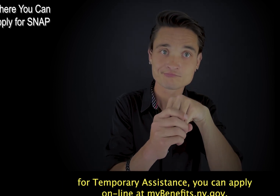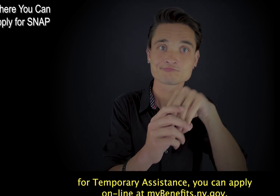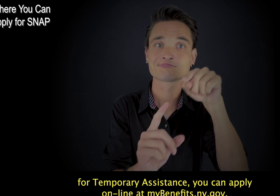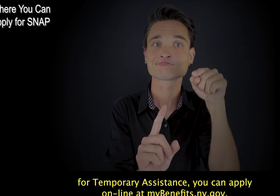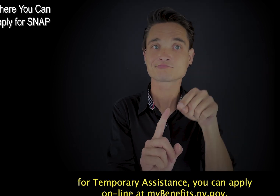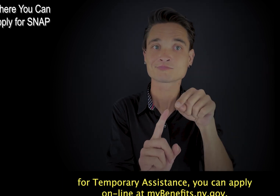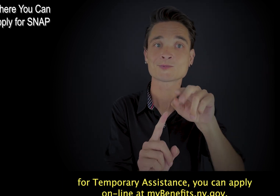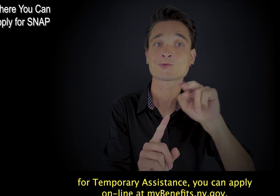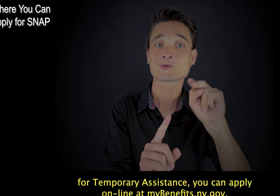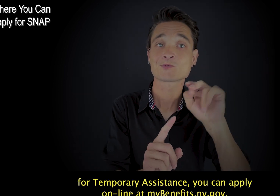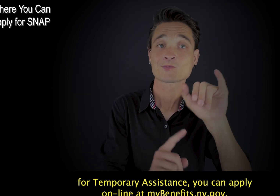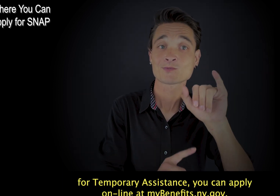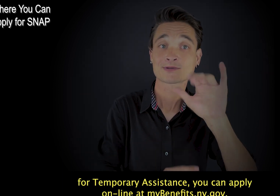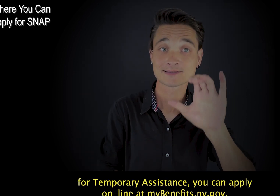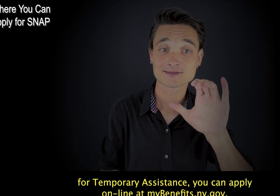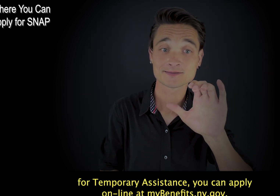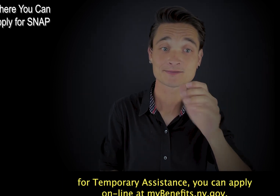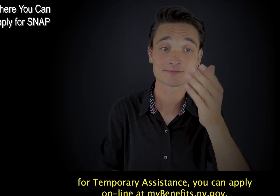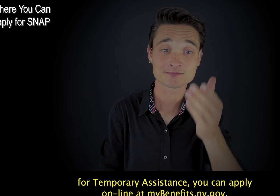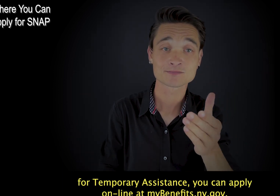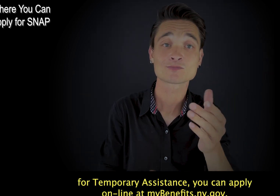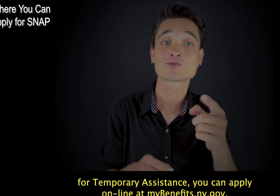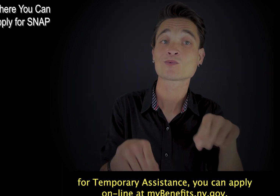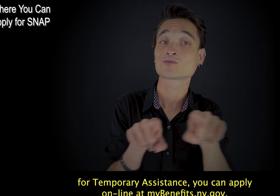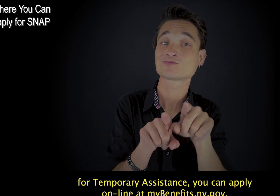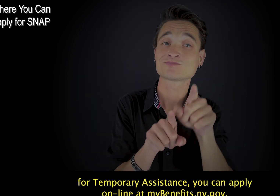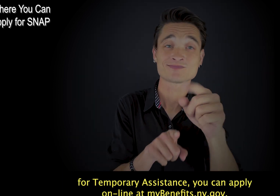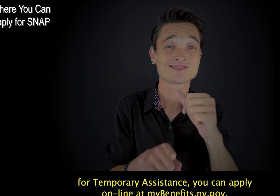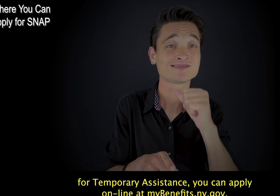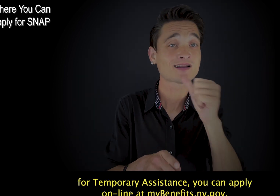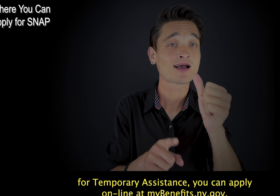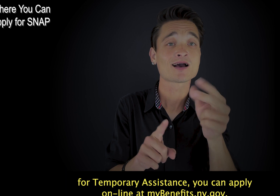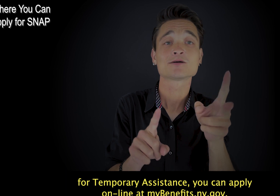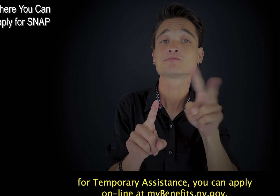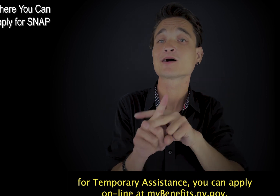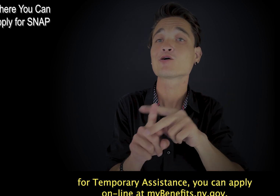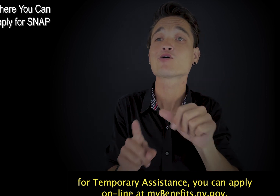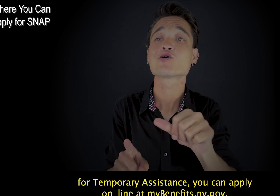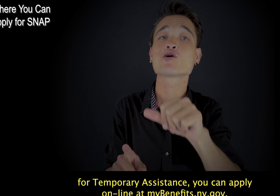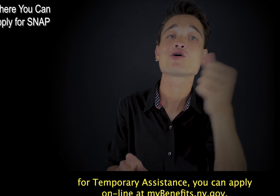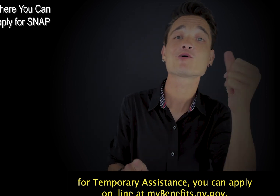for Temporary Assistance, you can apply on-line at myBenefits.ny.gov,